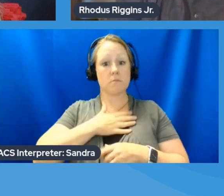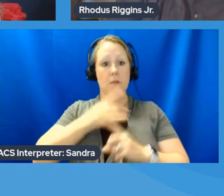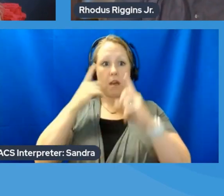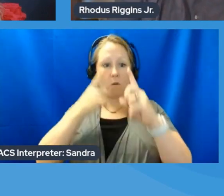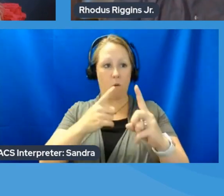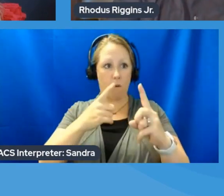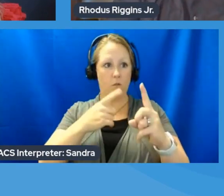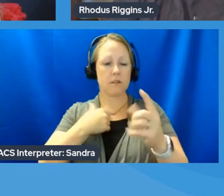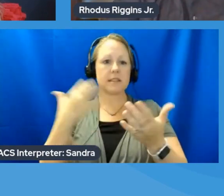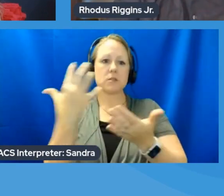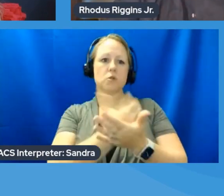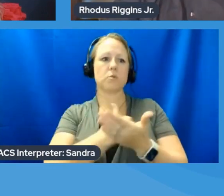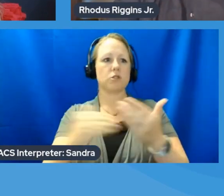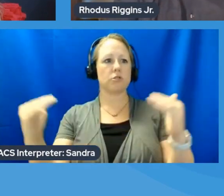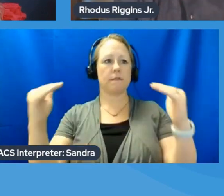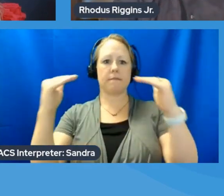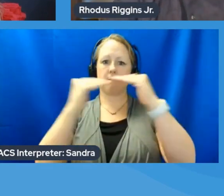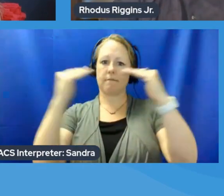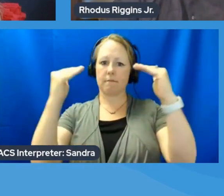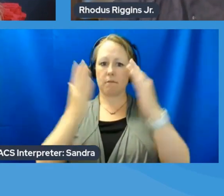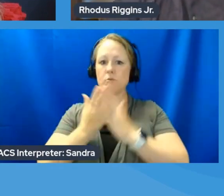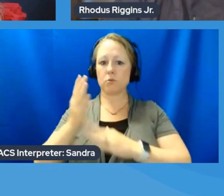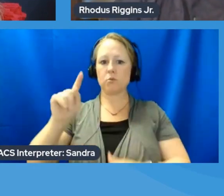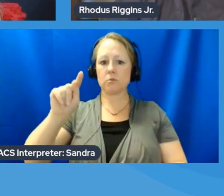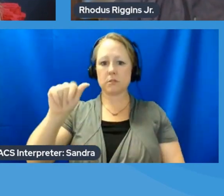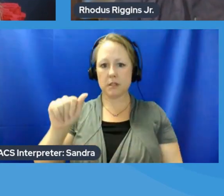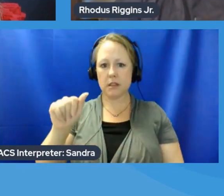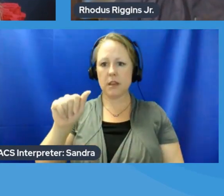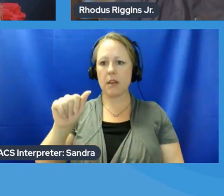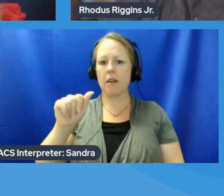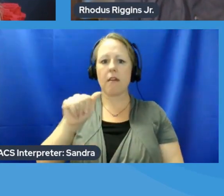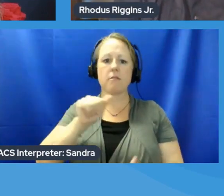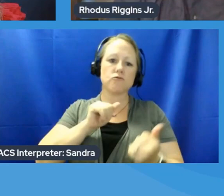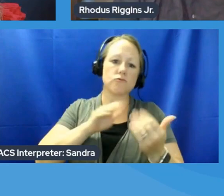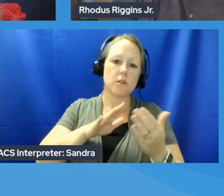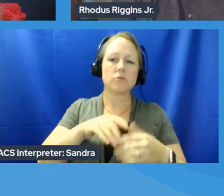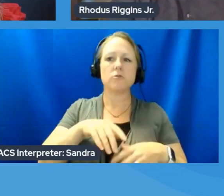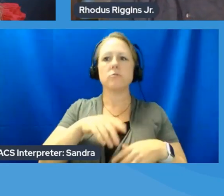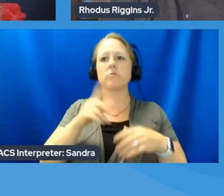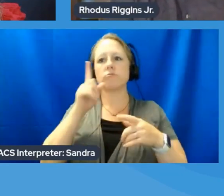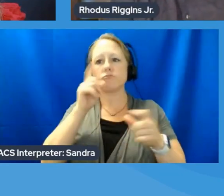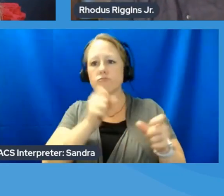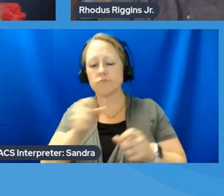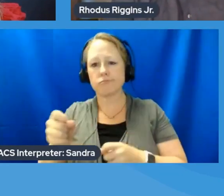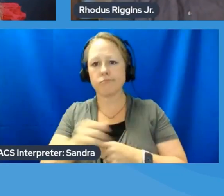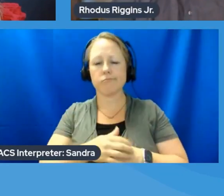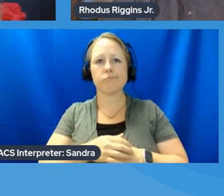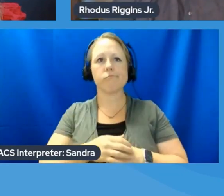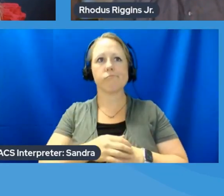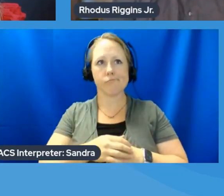through our technical assistance strategies and approaches, we must be willing to step back